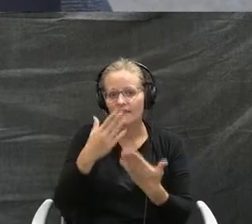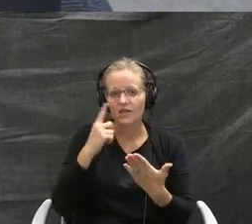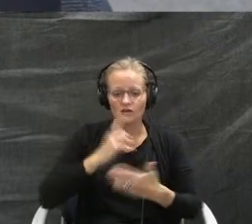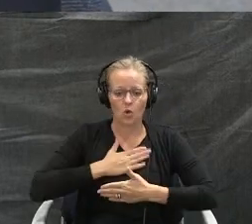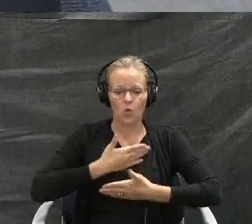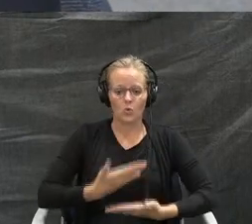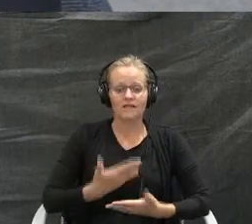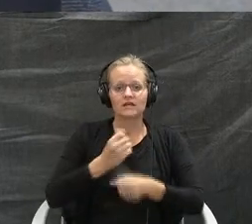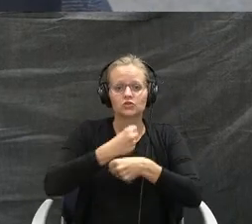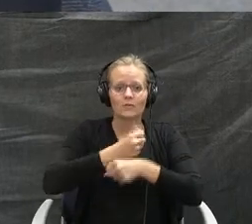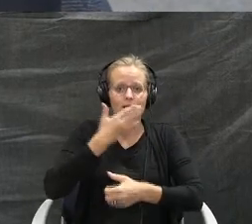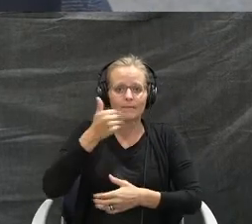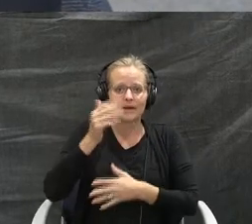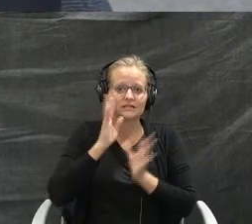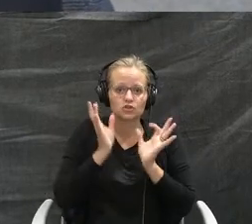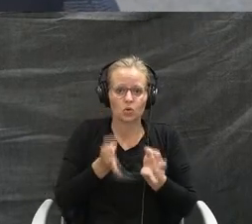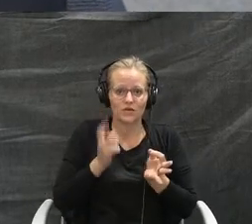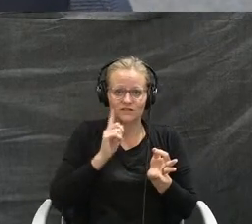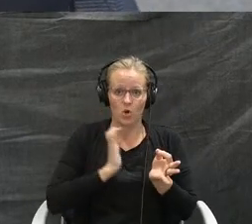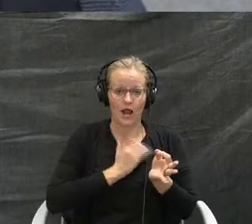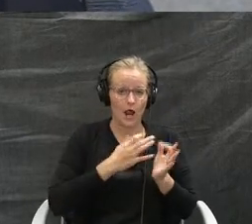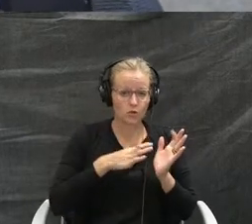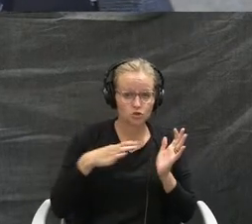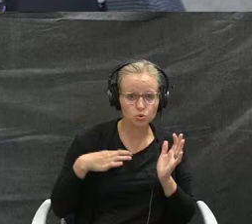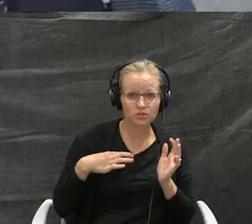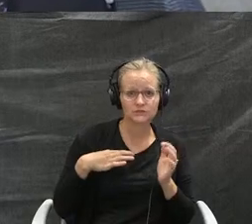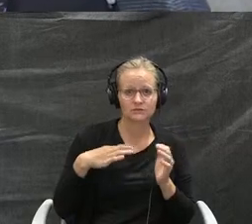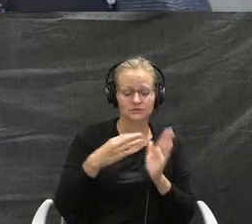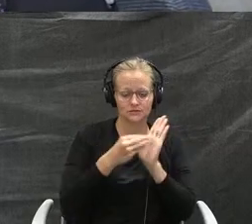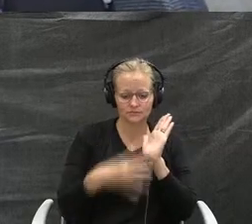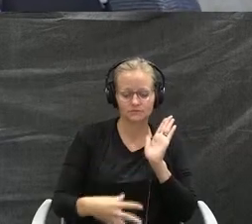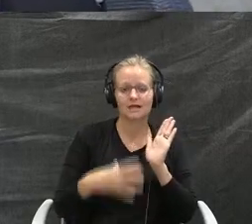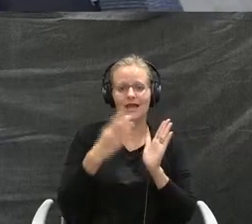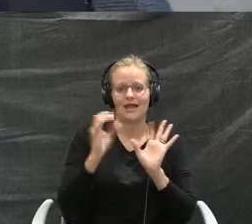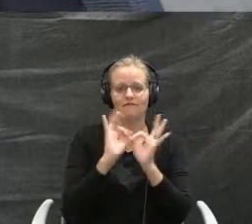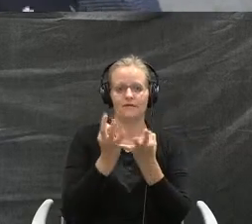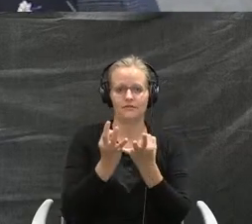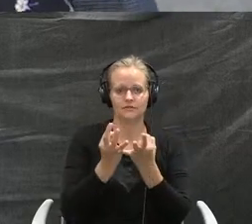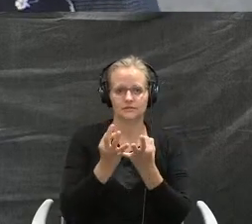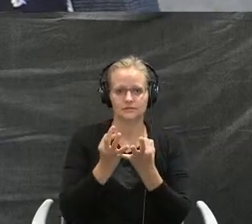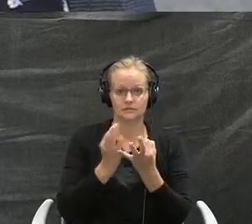choice for our students, staff and families. My first question is, how frequently will we